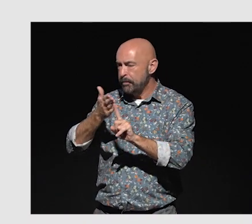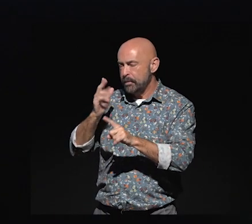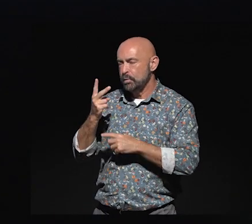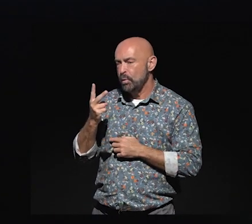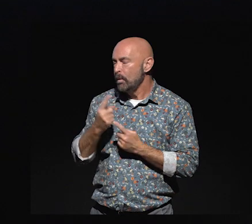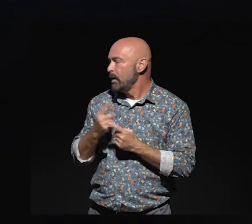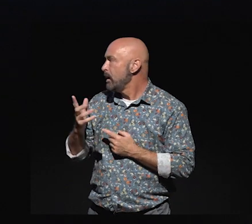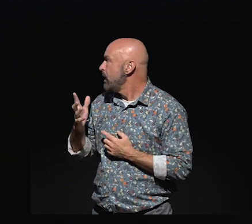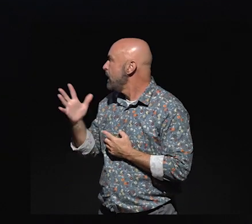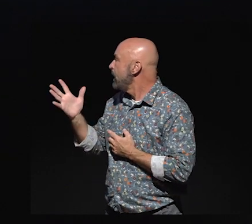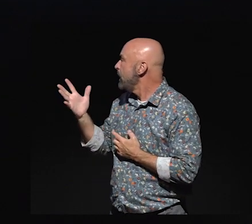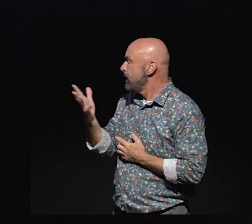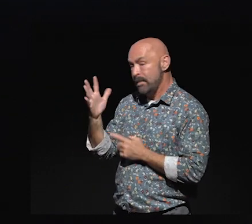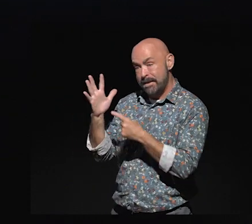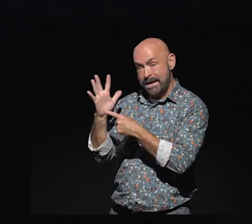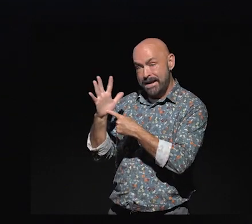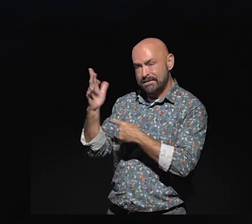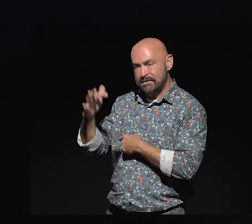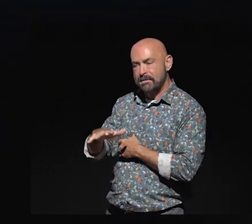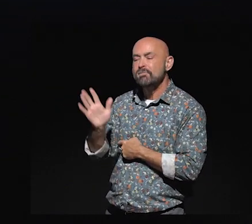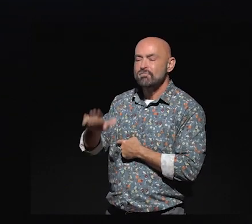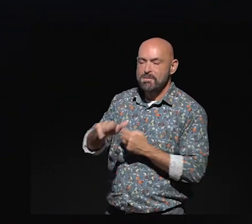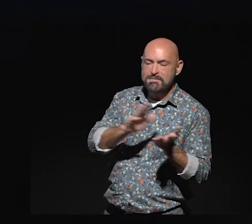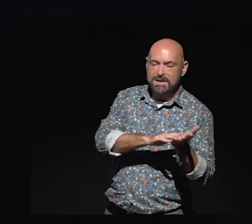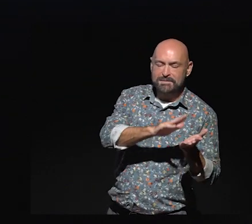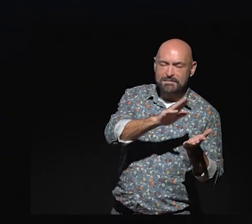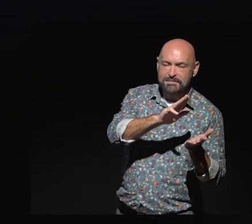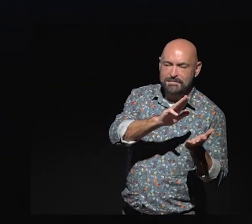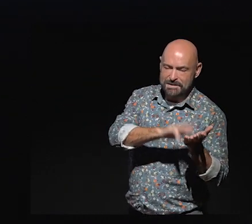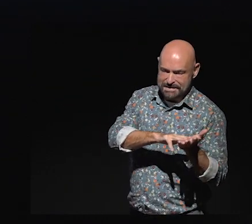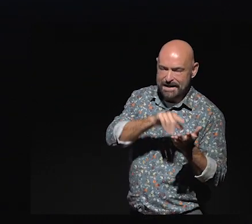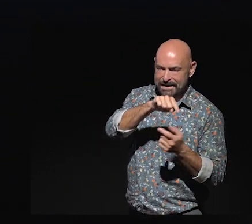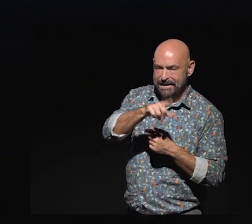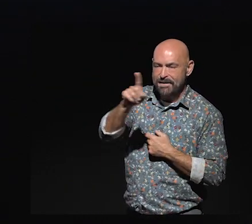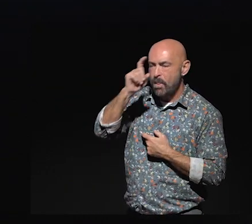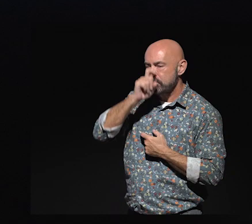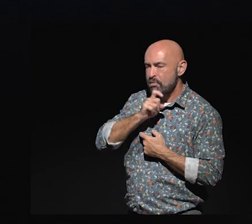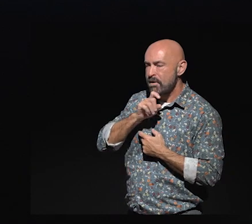the hand, of course, derives from Madame Moitessier, the profile in the mirror, and I'll come back to that,